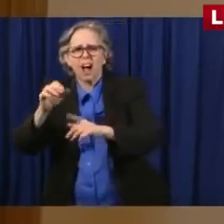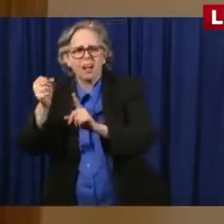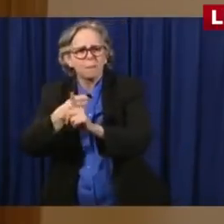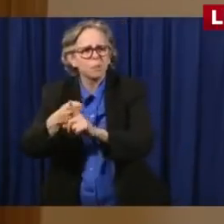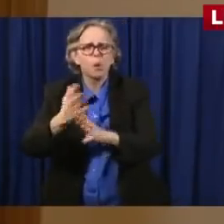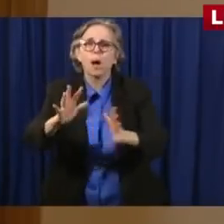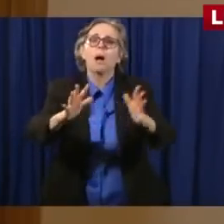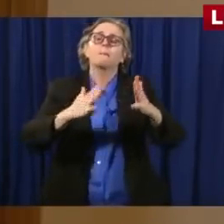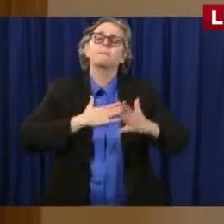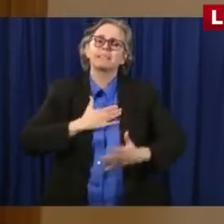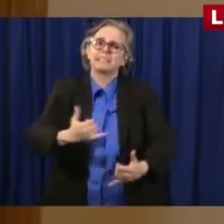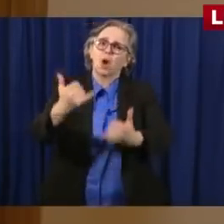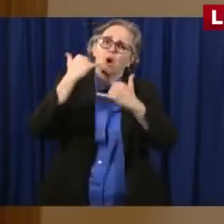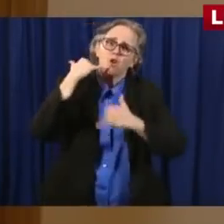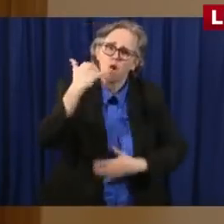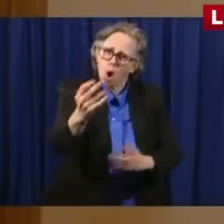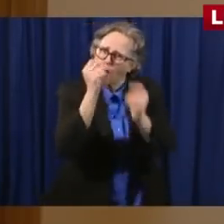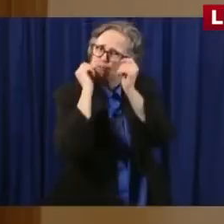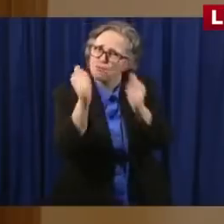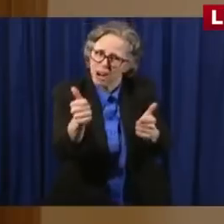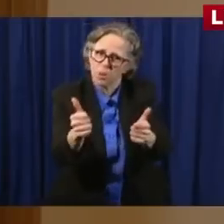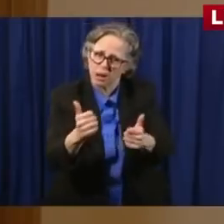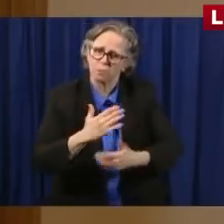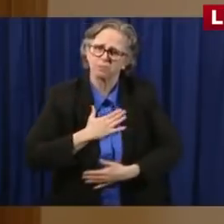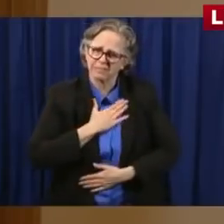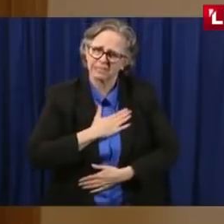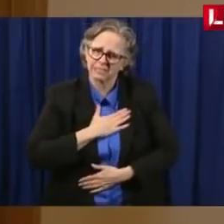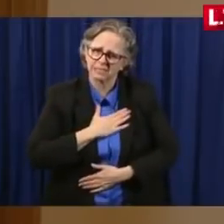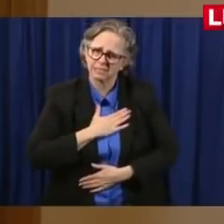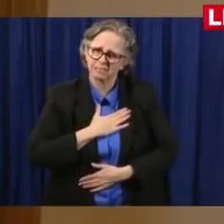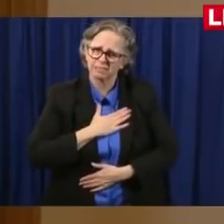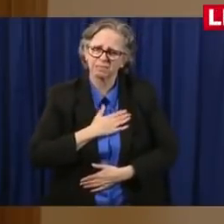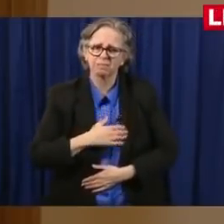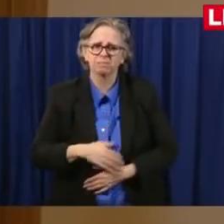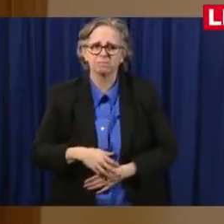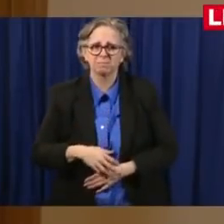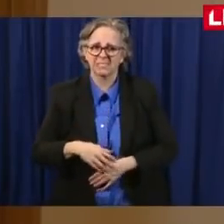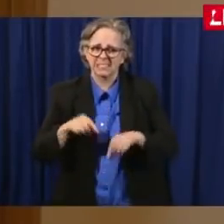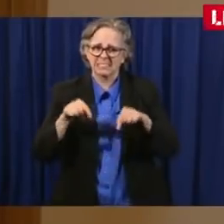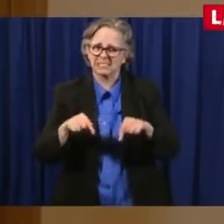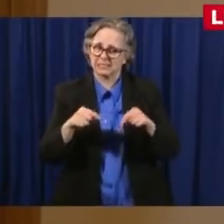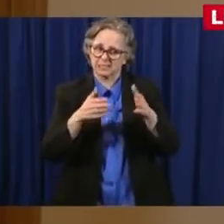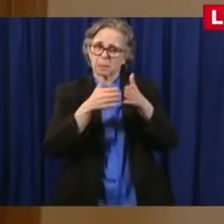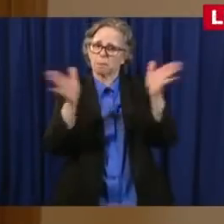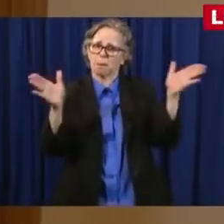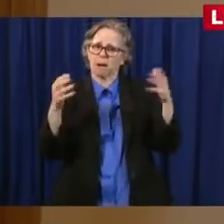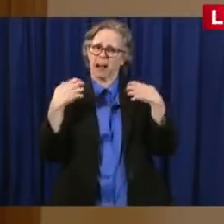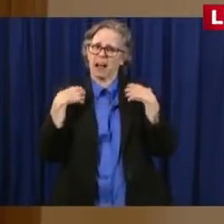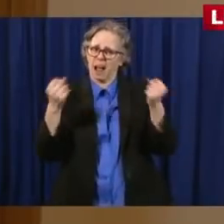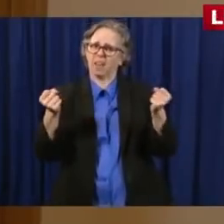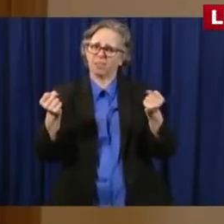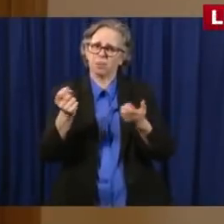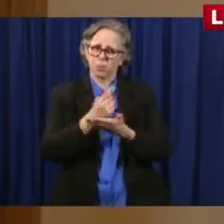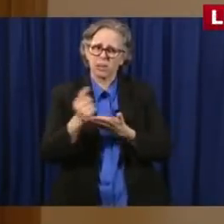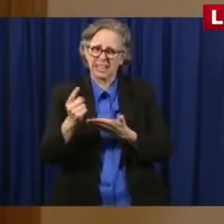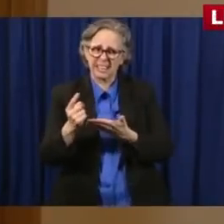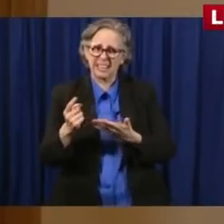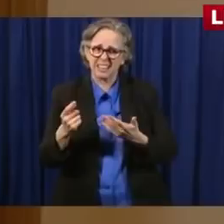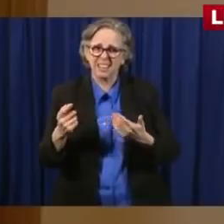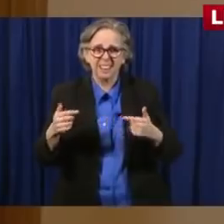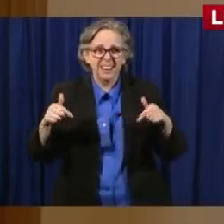PLEASE KEEP USING THE HOTLINES IF YOU SEE SOMETHING.